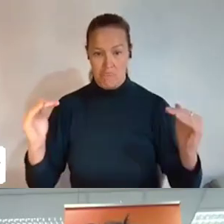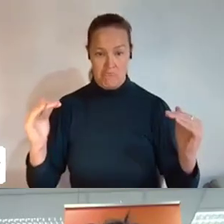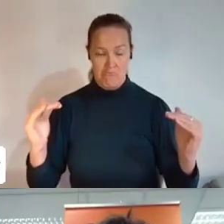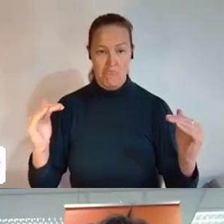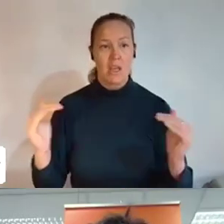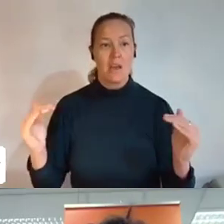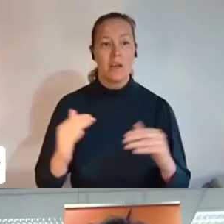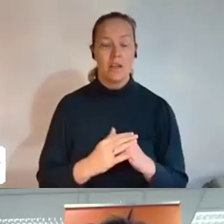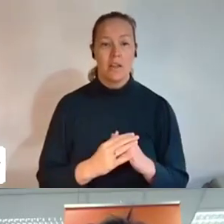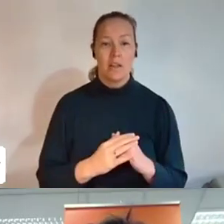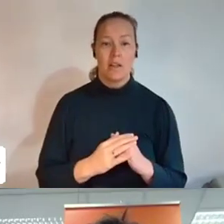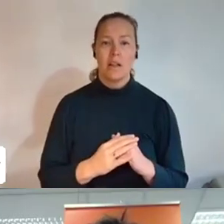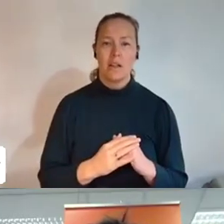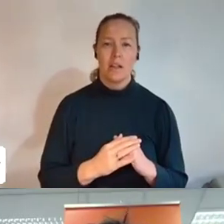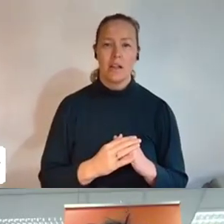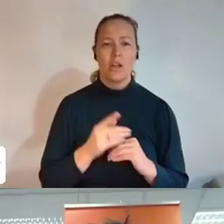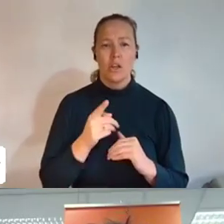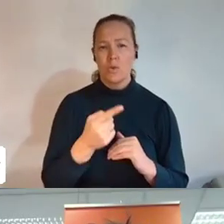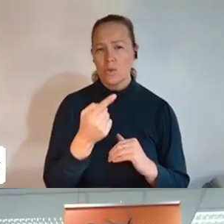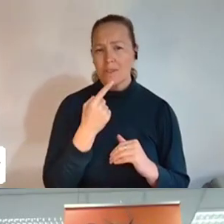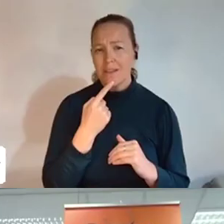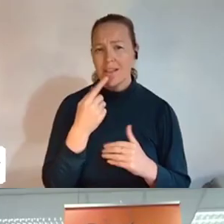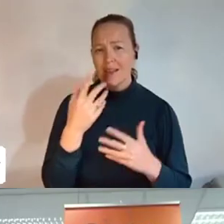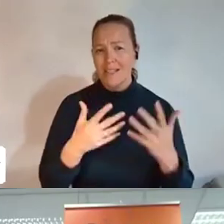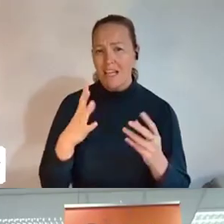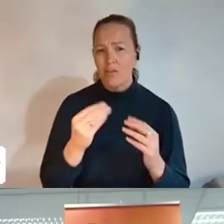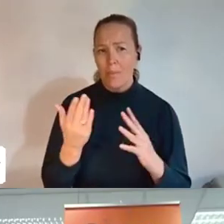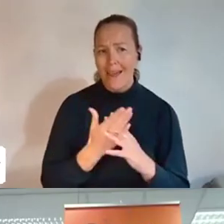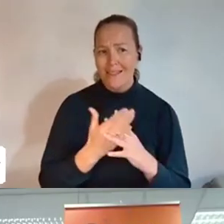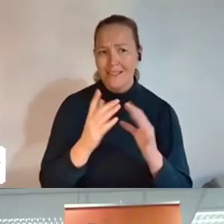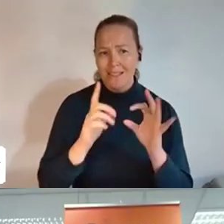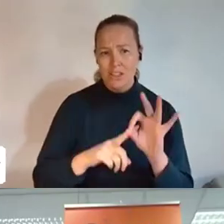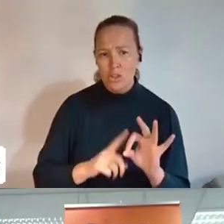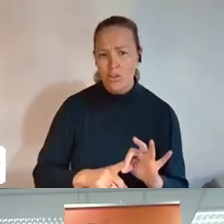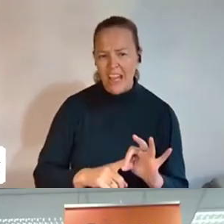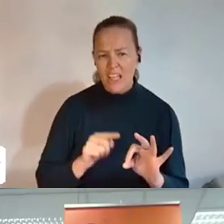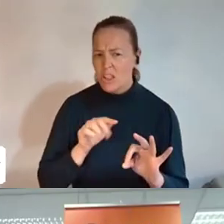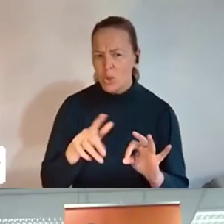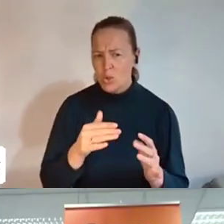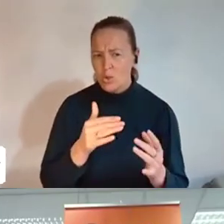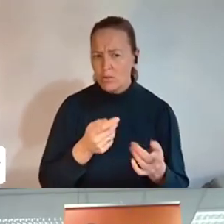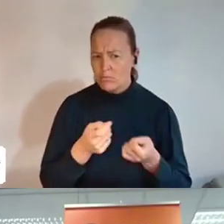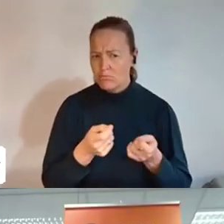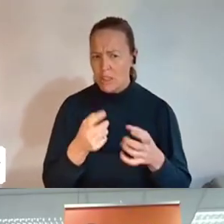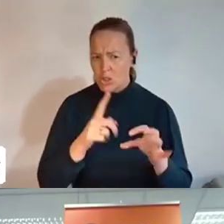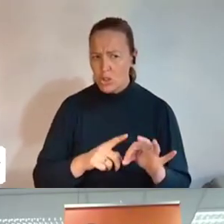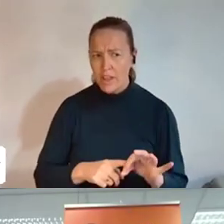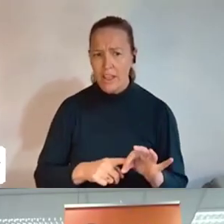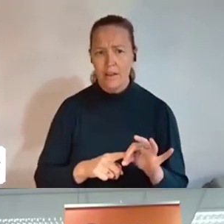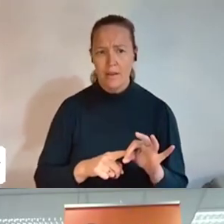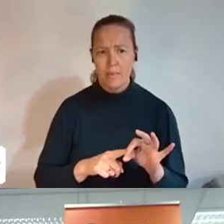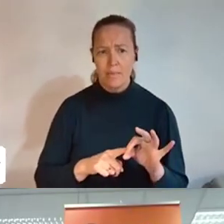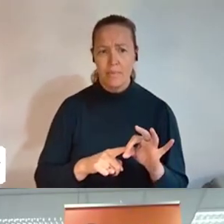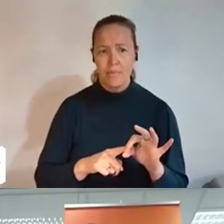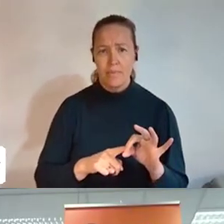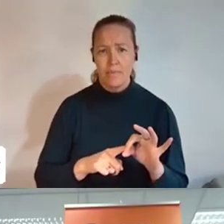got the data from the access survey. Who runs that survey? Is it Stats NZ or is it someone